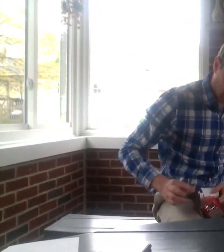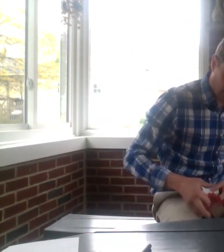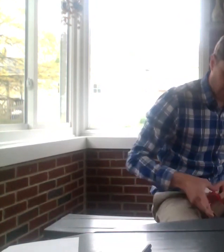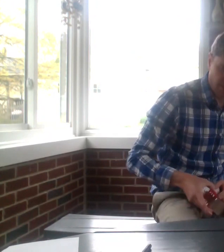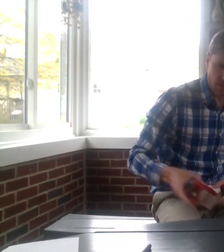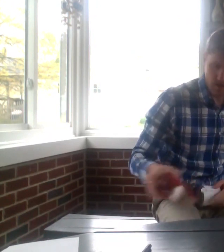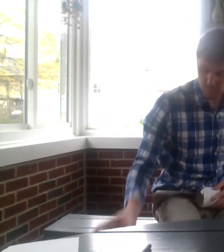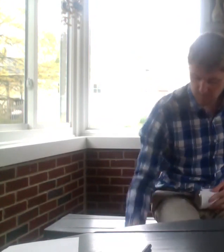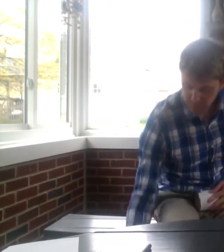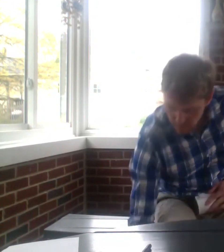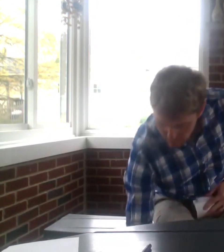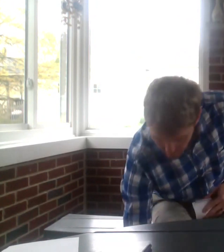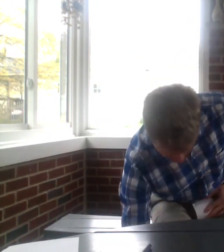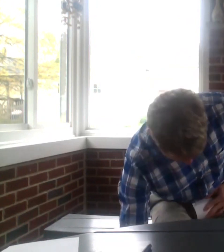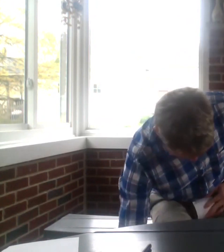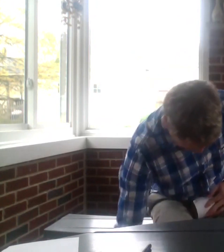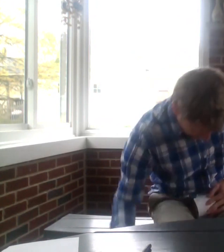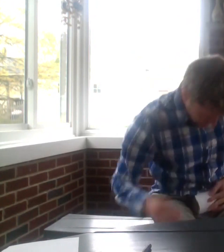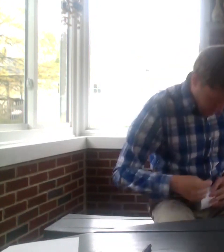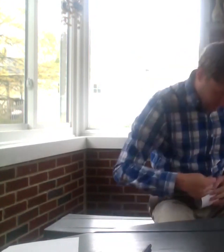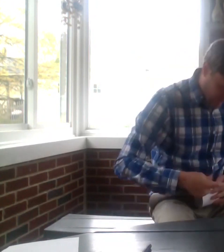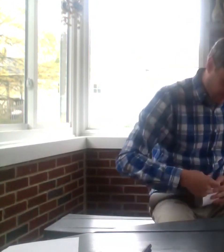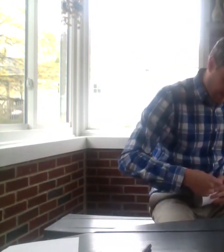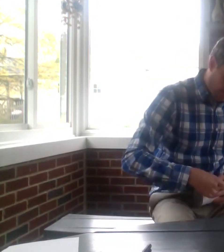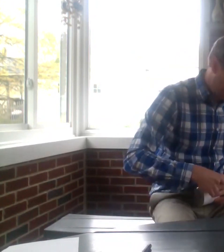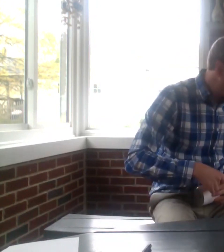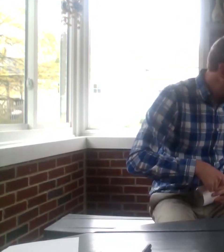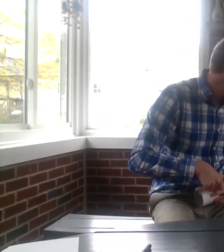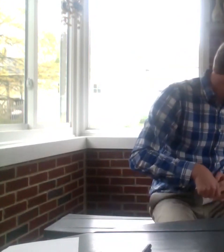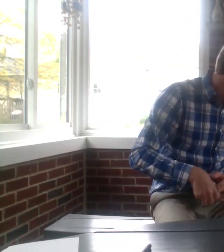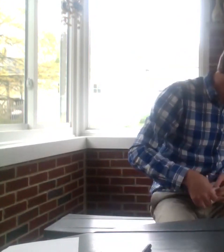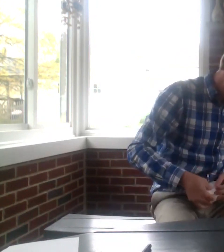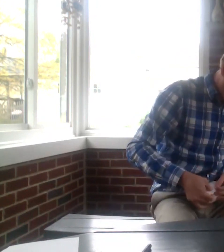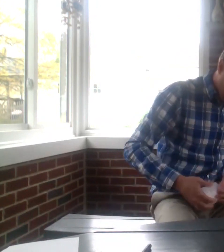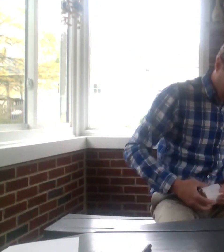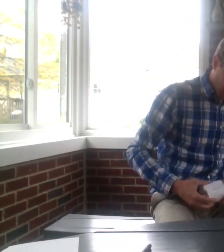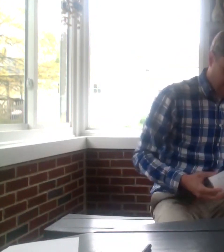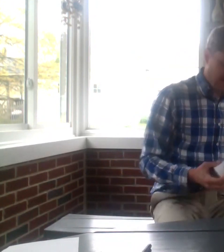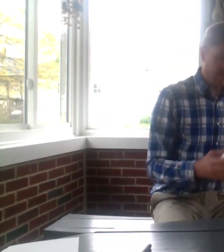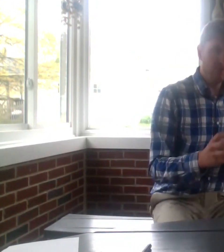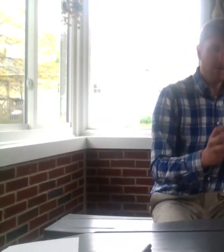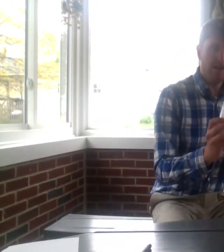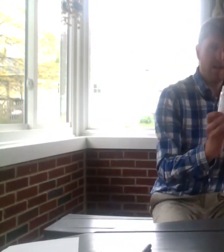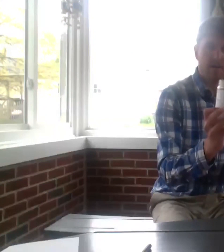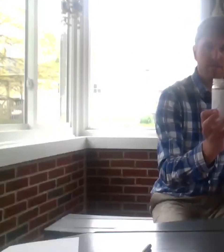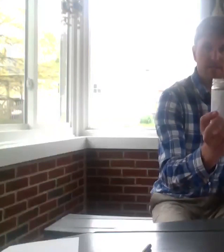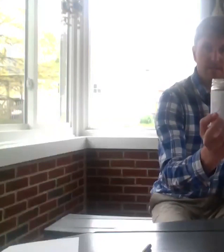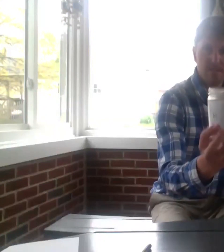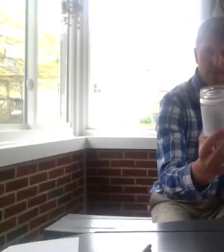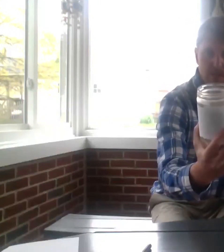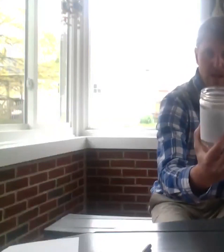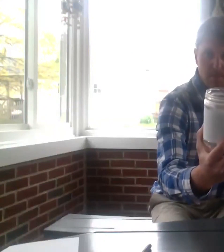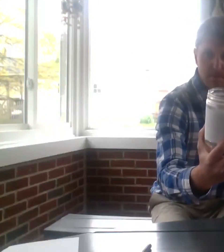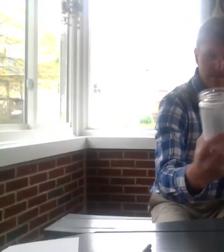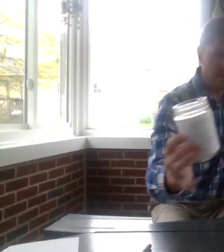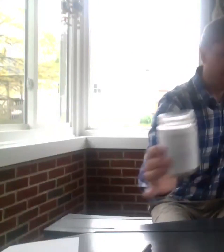And you have your cup. Now, Evangeline, can you show us your cup that you made at home? Evangeline really impressed us.